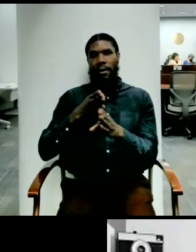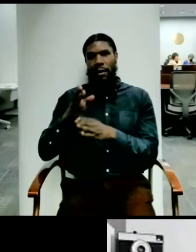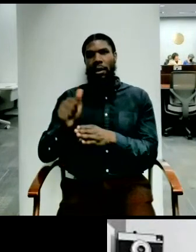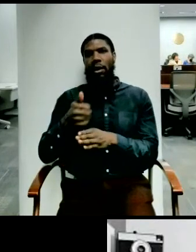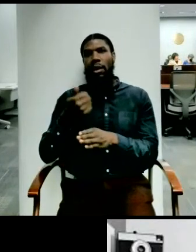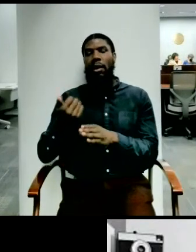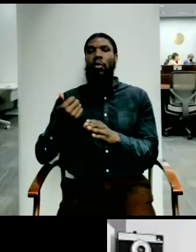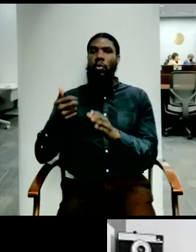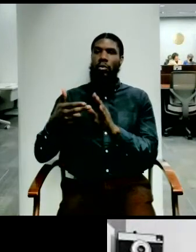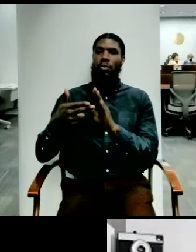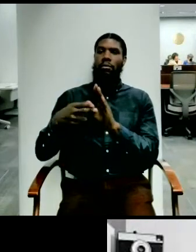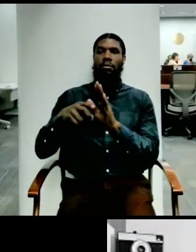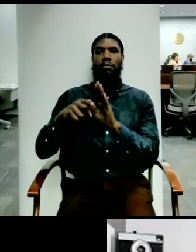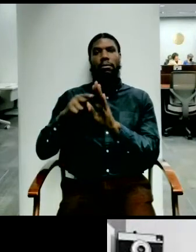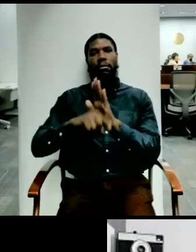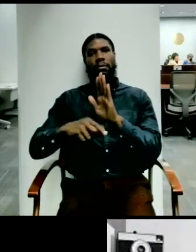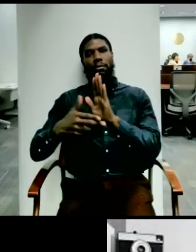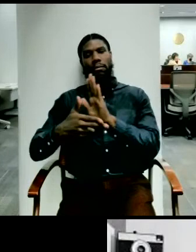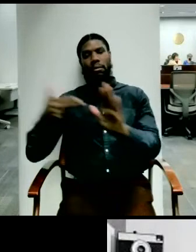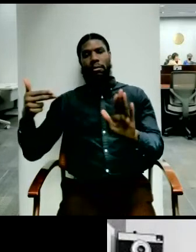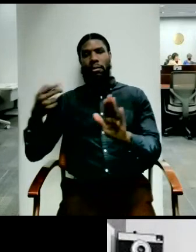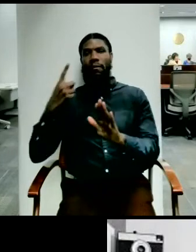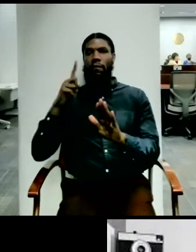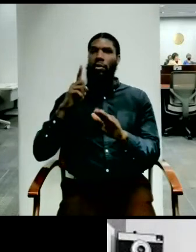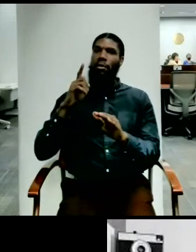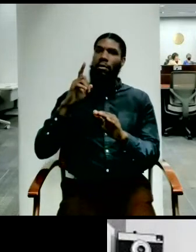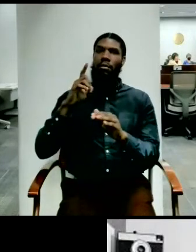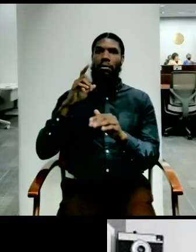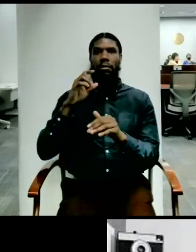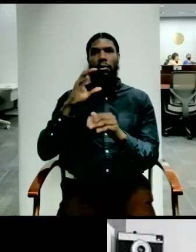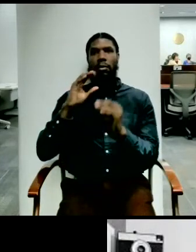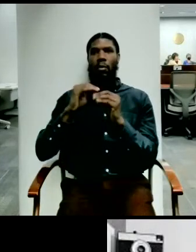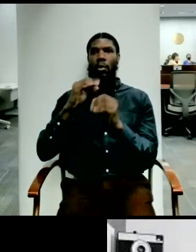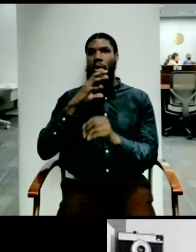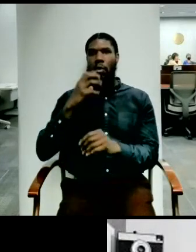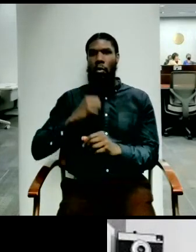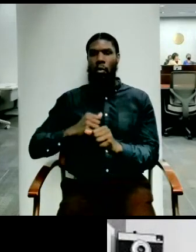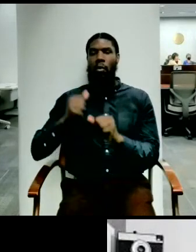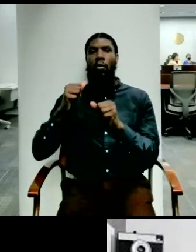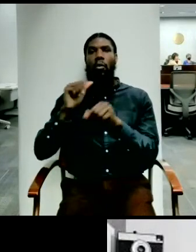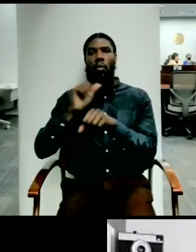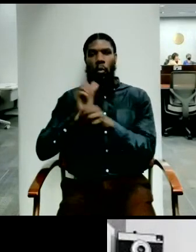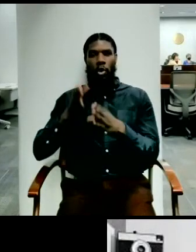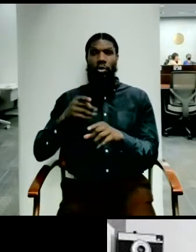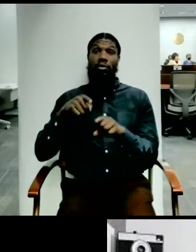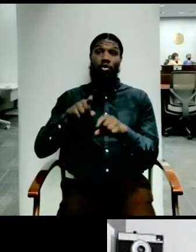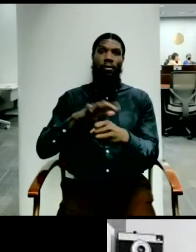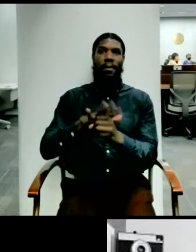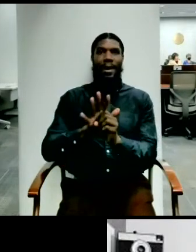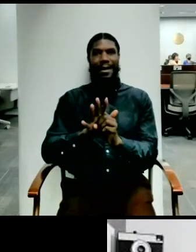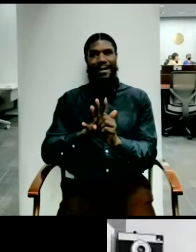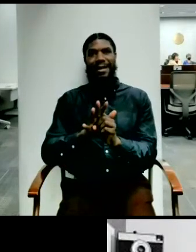um for older workers during this pandemic time. I will tell you anecdotally, I had FEPA